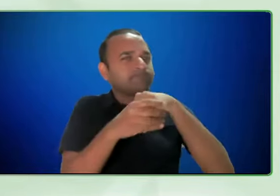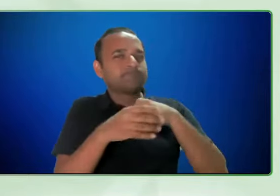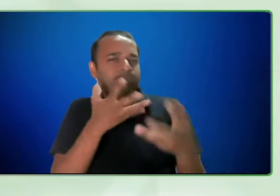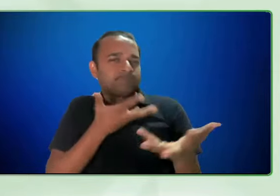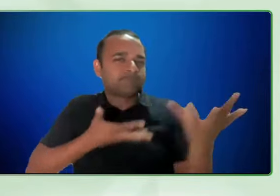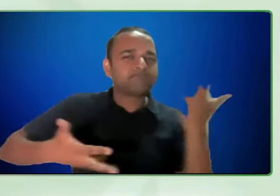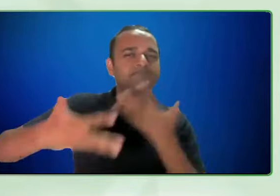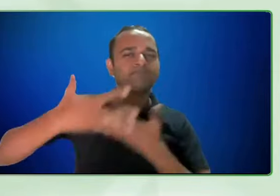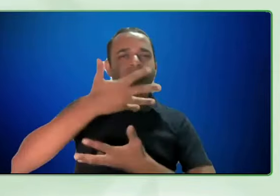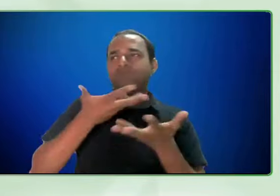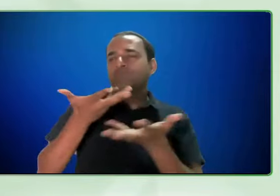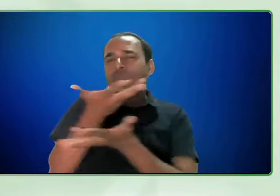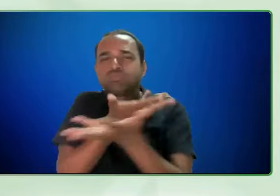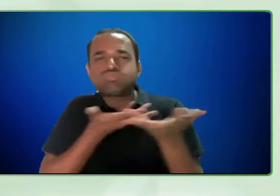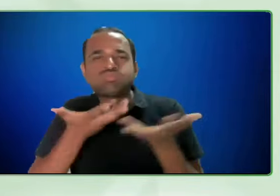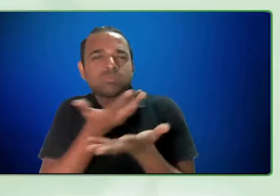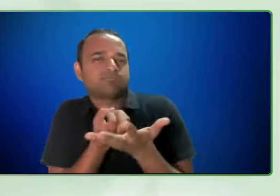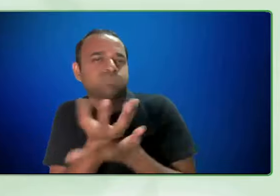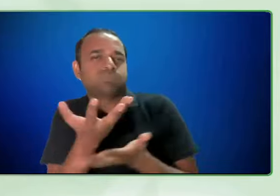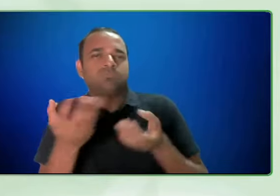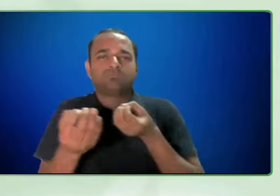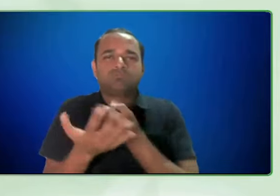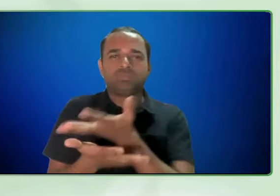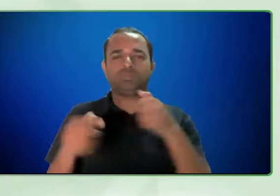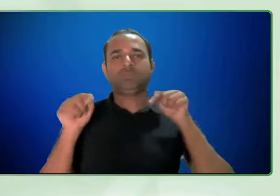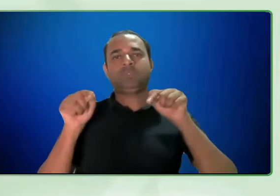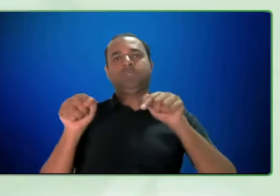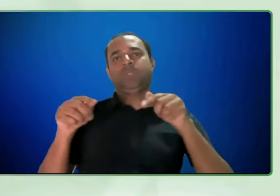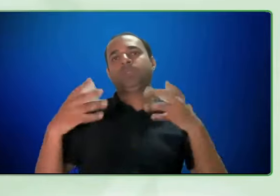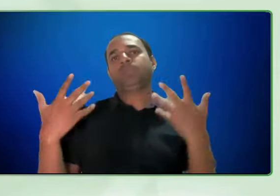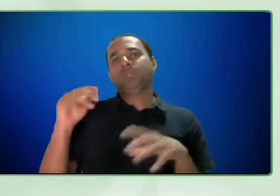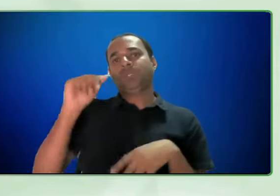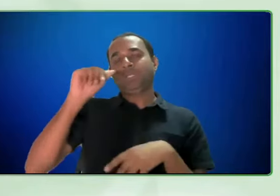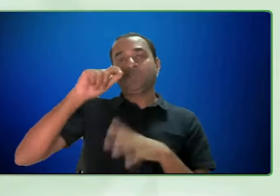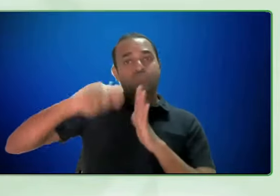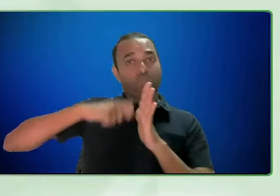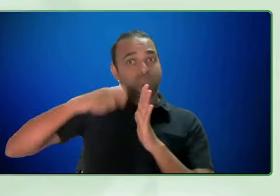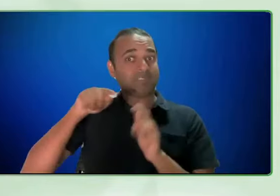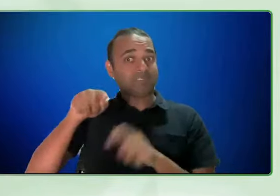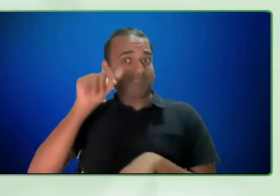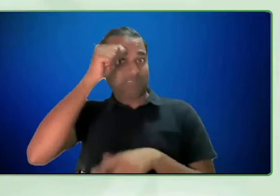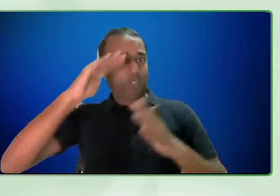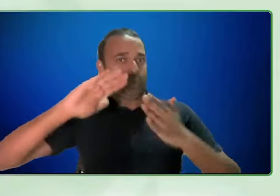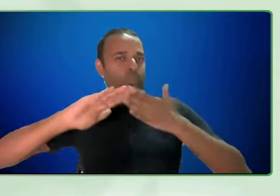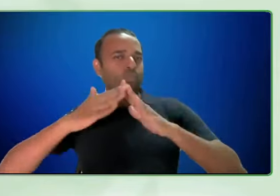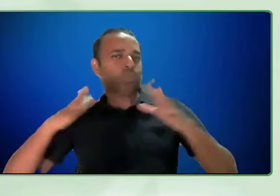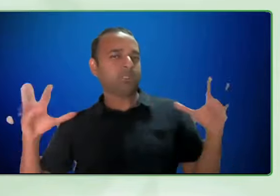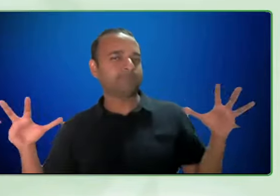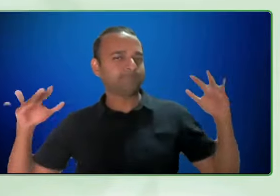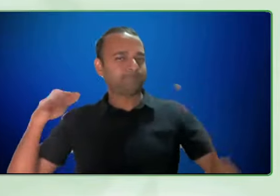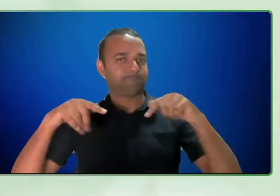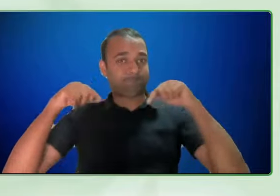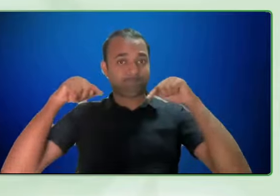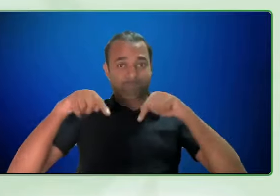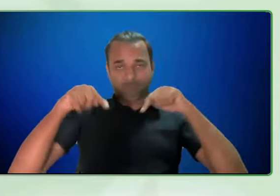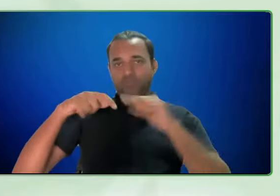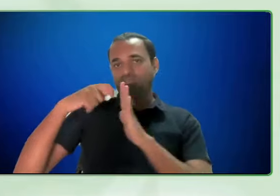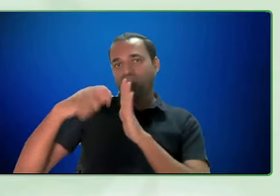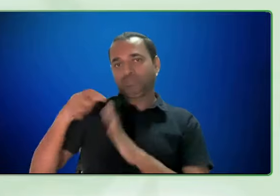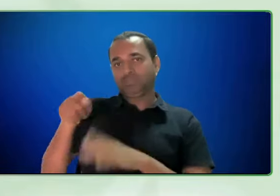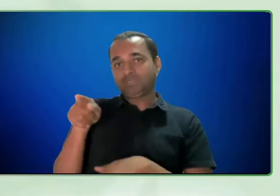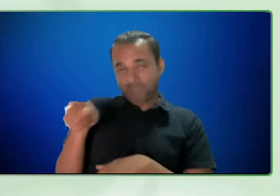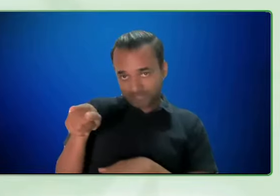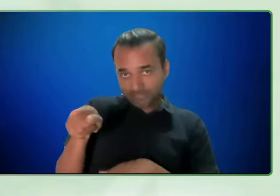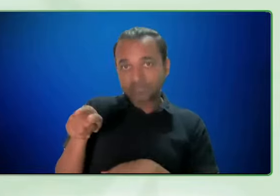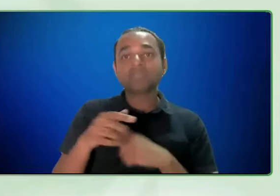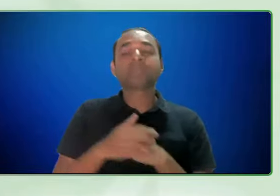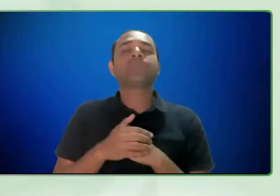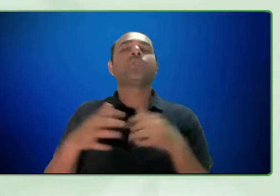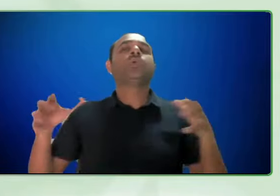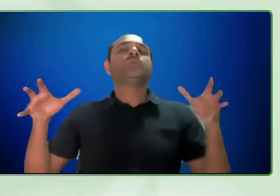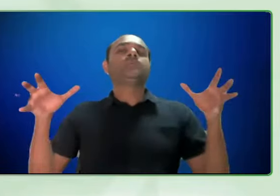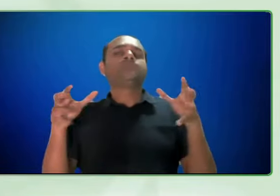innovations coming to India and going out with the international community. I was overwhelmed,